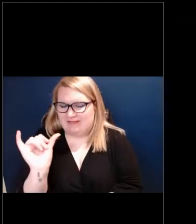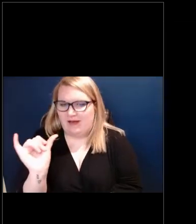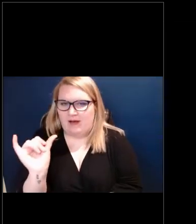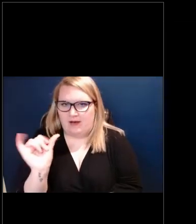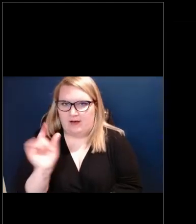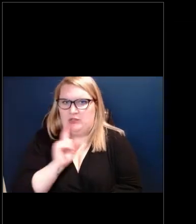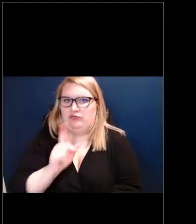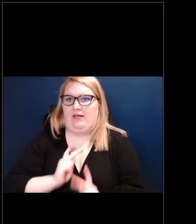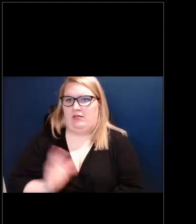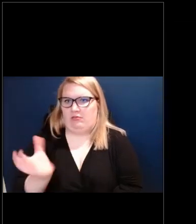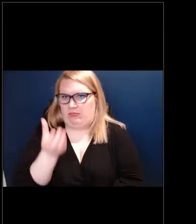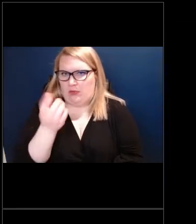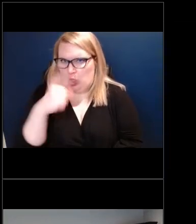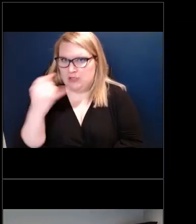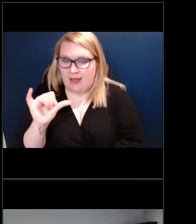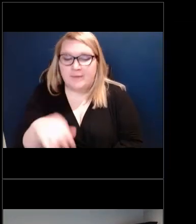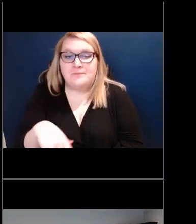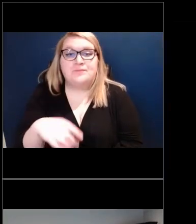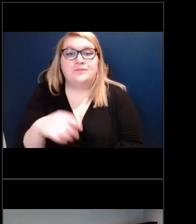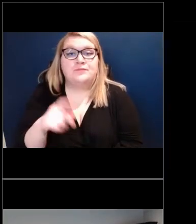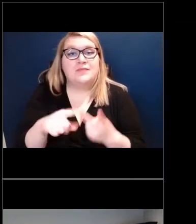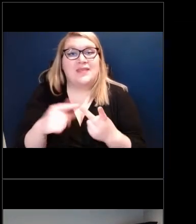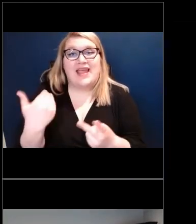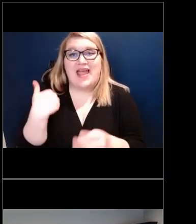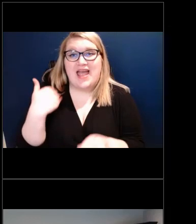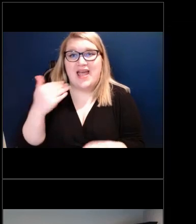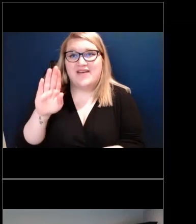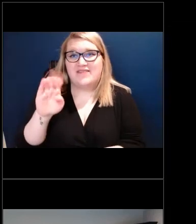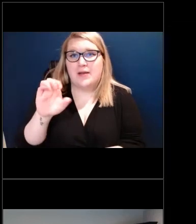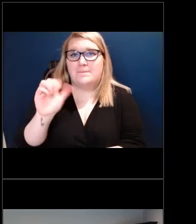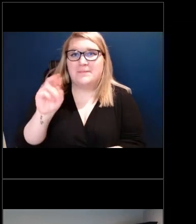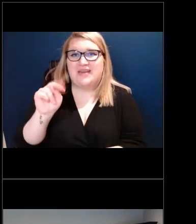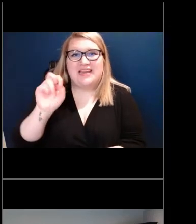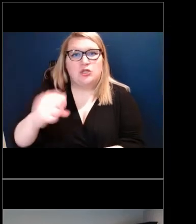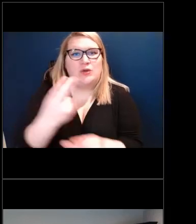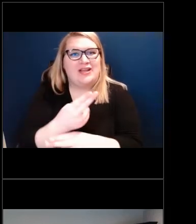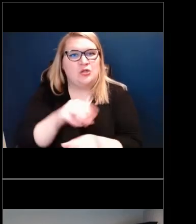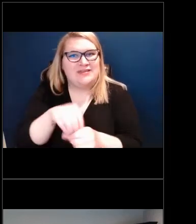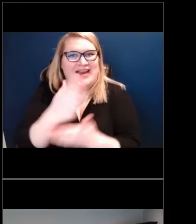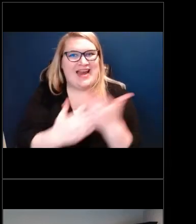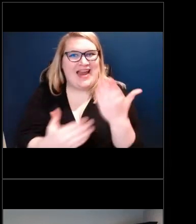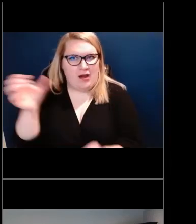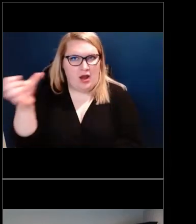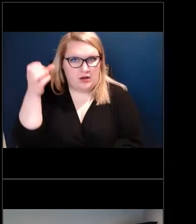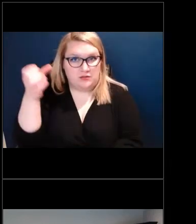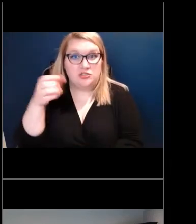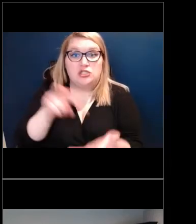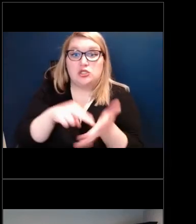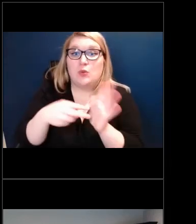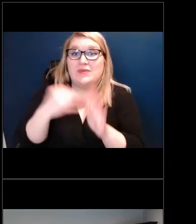There's the beacons that also are handheld. So if you're hiker or in the wilderness